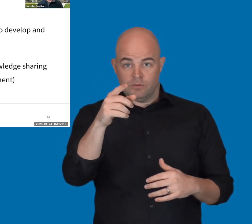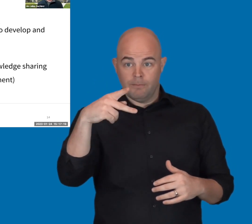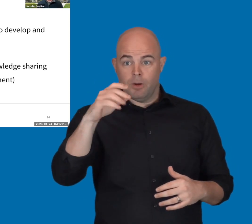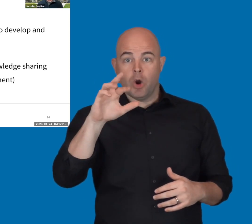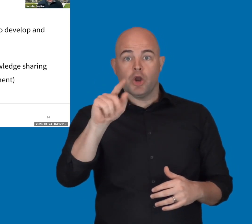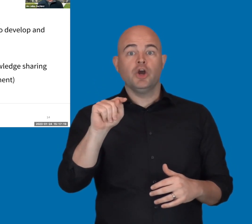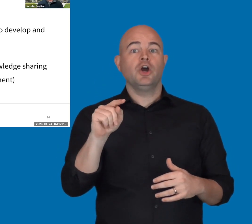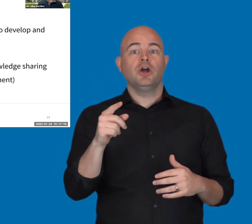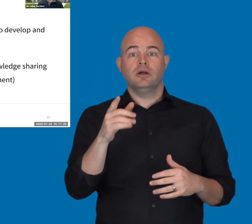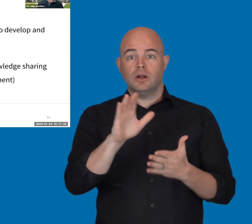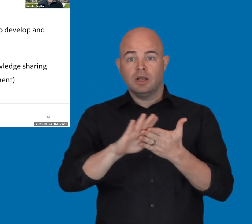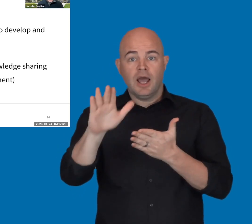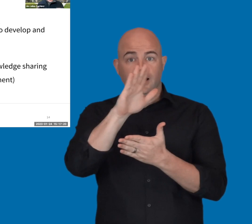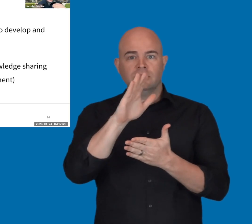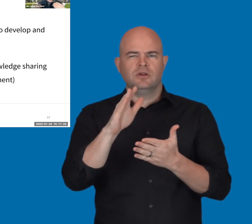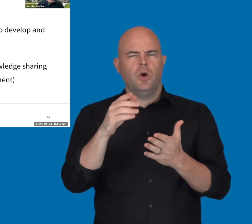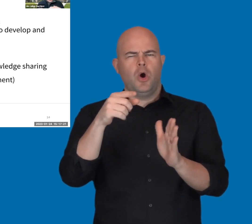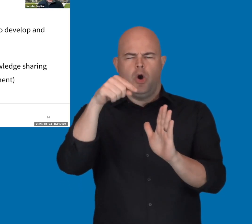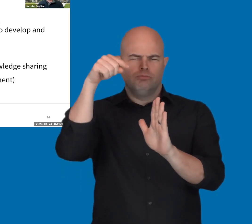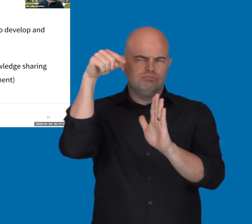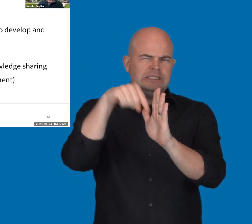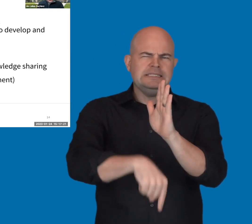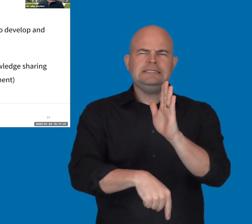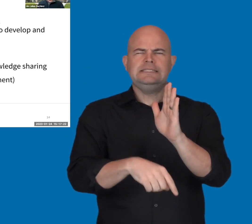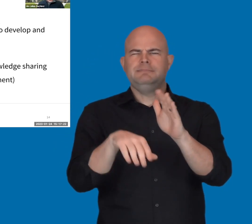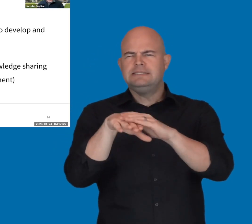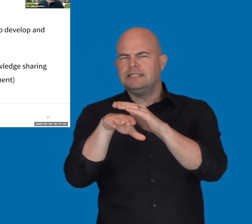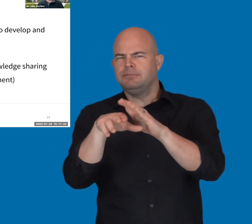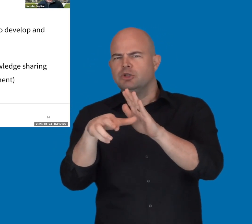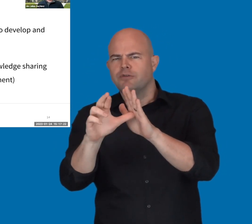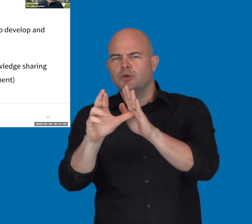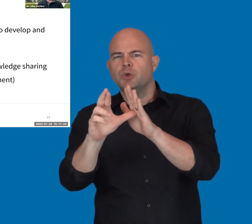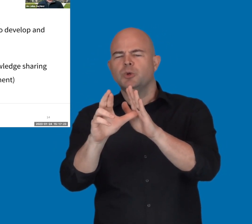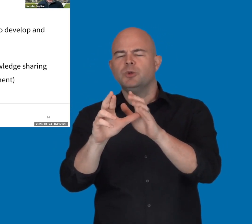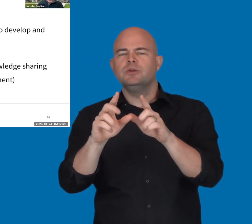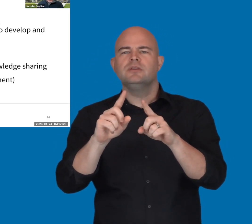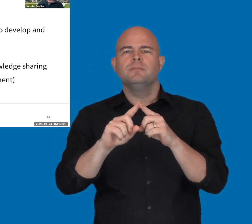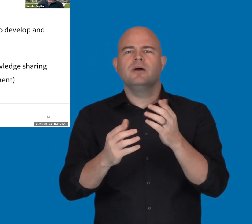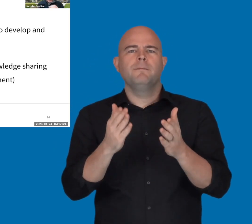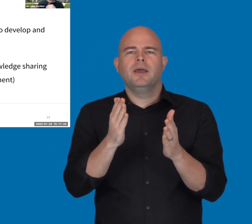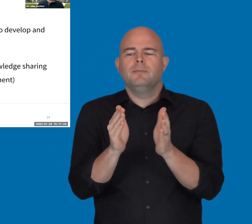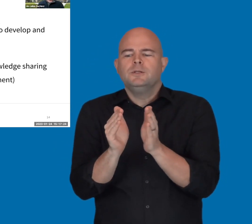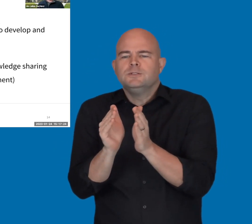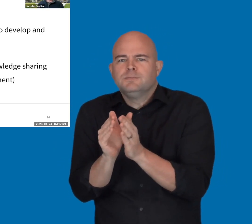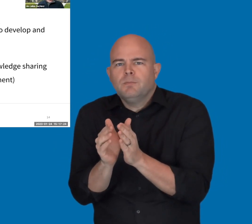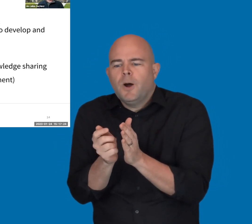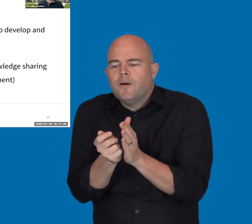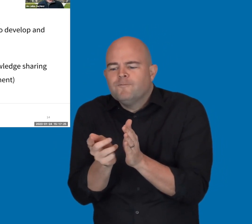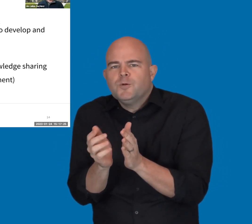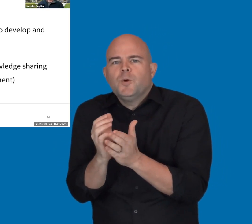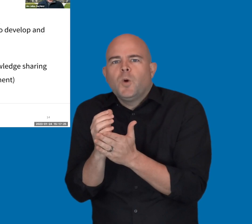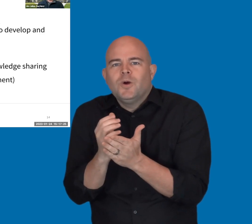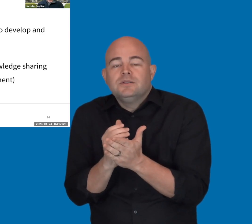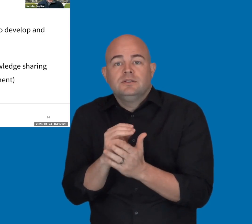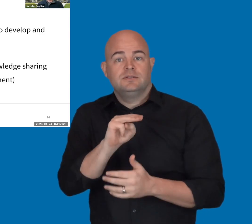So, I hope that you feel like you have partners and you're not on your own, but I think that's part of the culture shift is